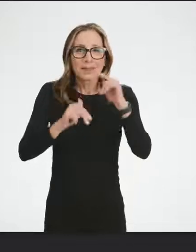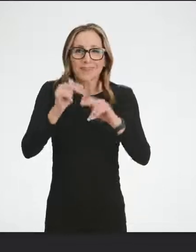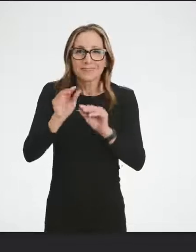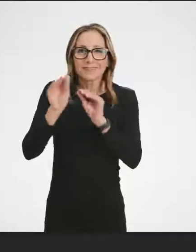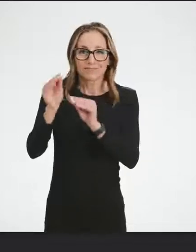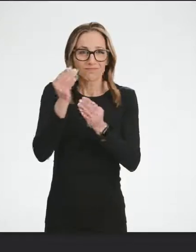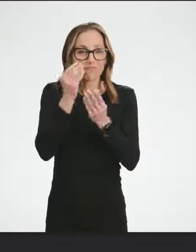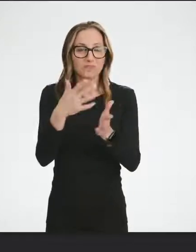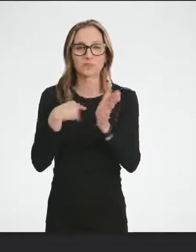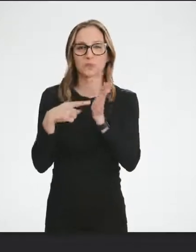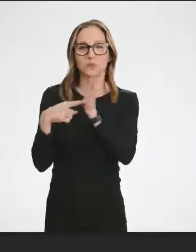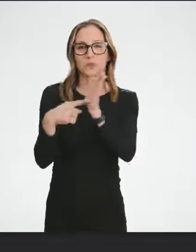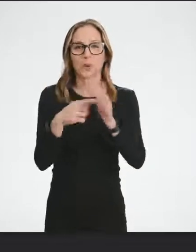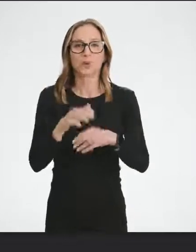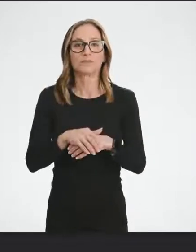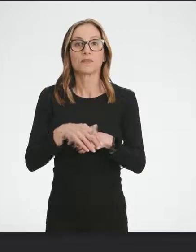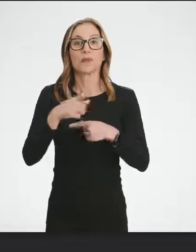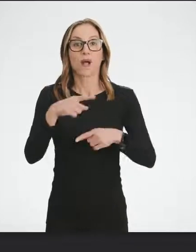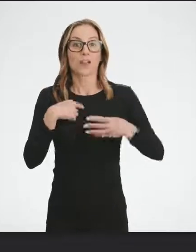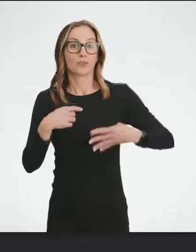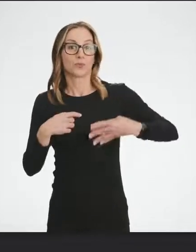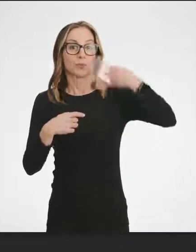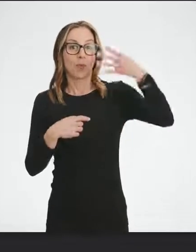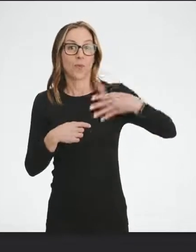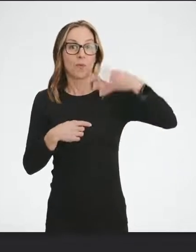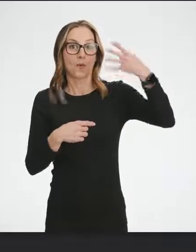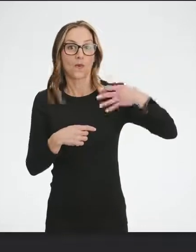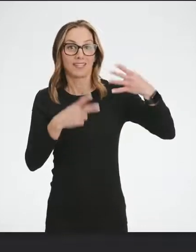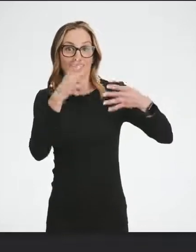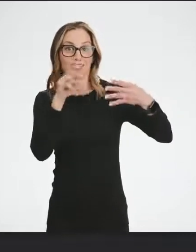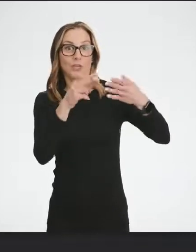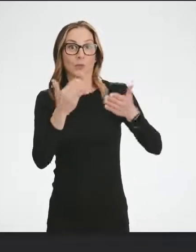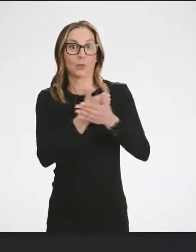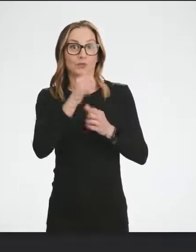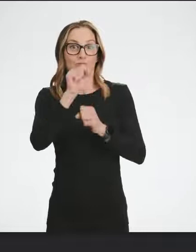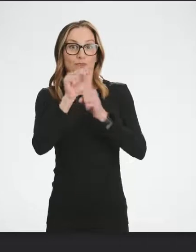And as I scroll, check out the awesome new structured headers in the source editor.